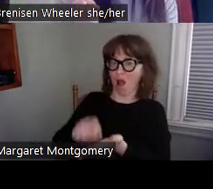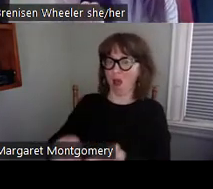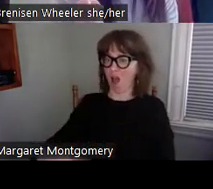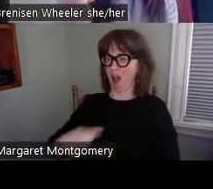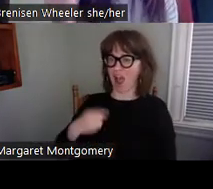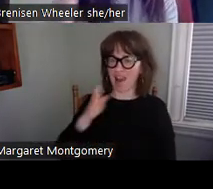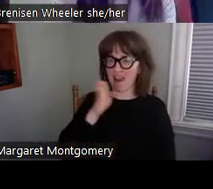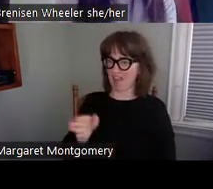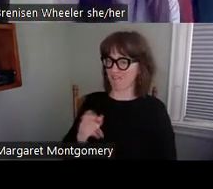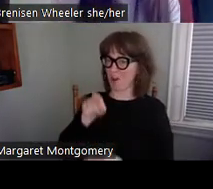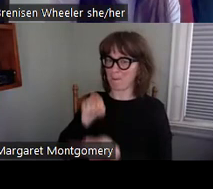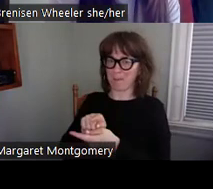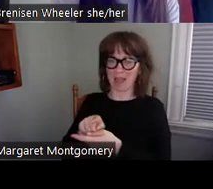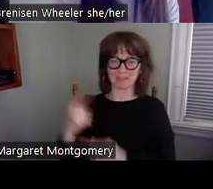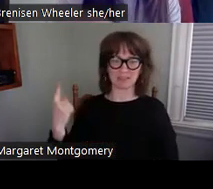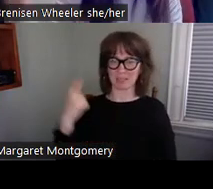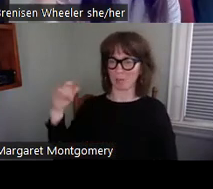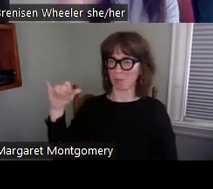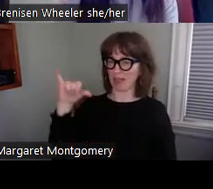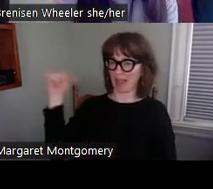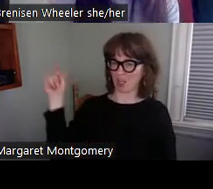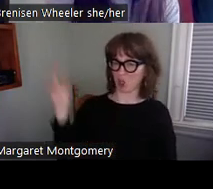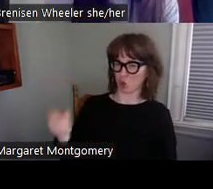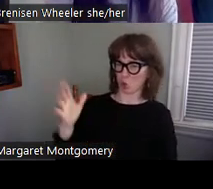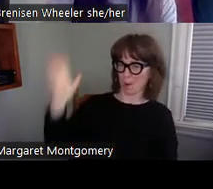why I send you so many flowers at work, and want to talk to you all the time.